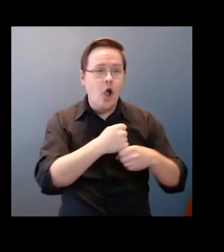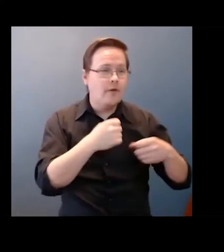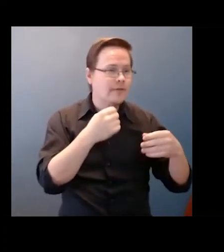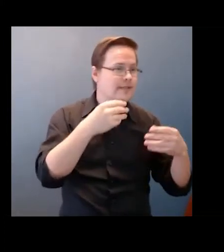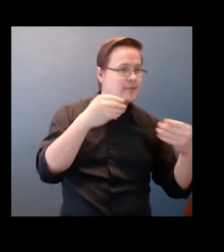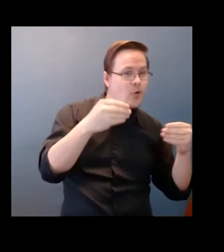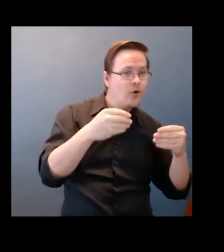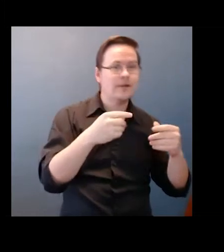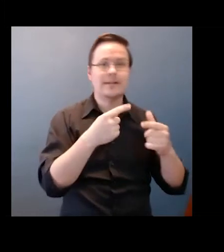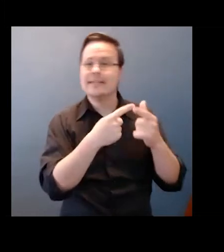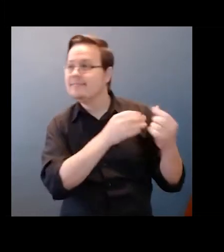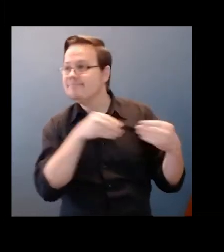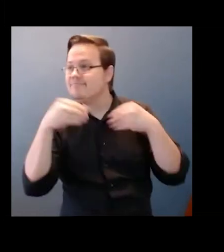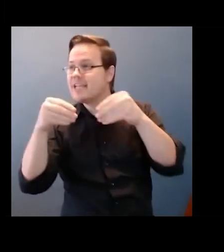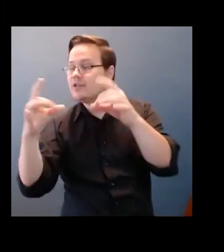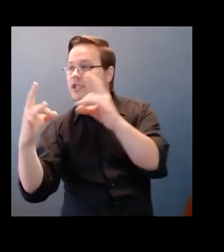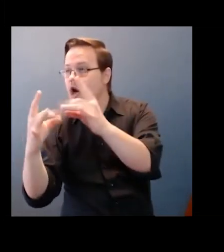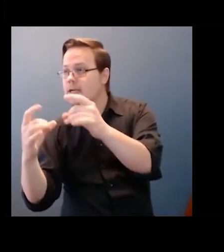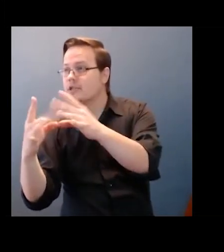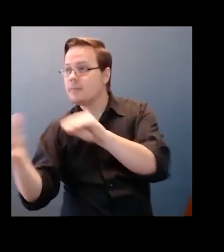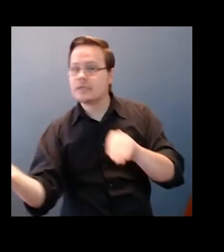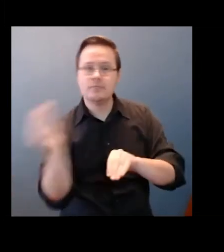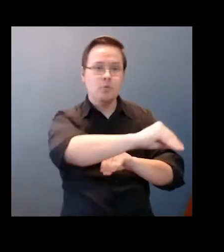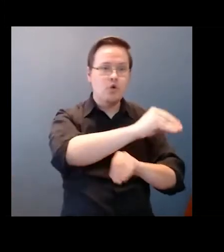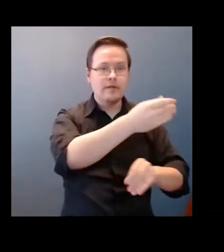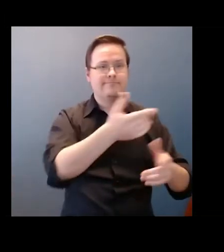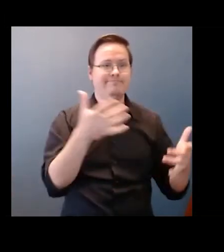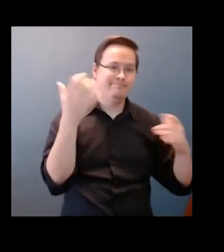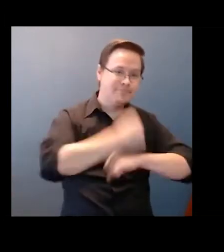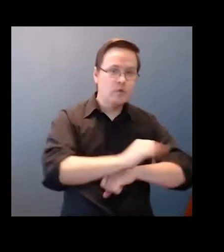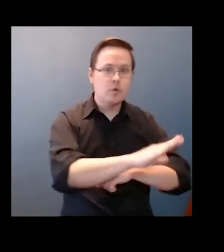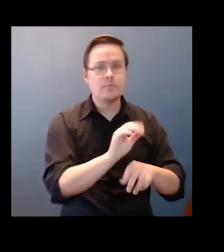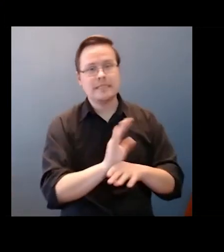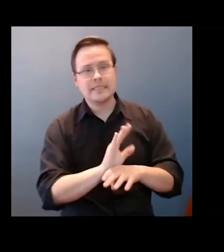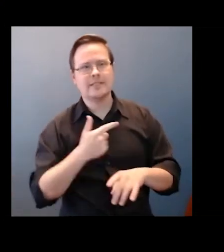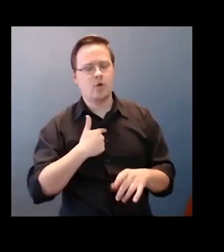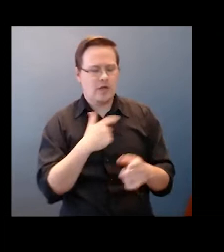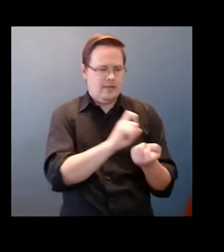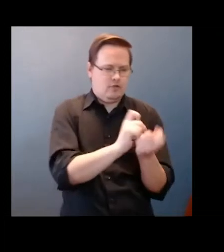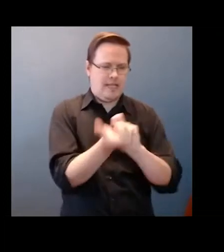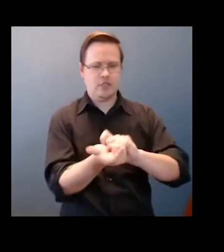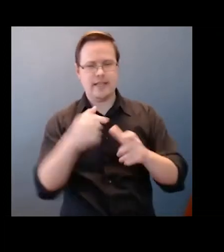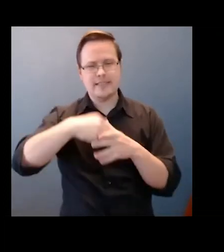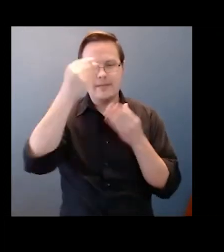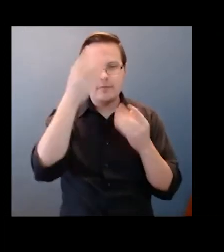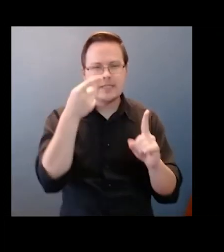I guess an example of a speculatively translating this infrastructure into terms that someone might care about. We ended up holding